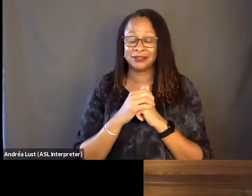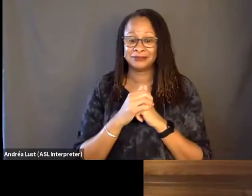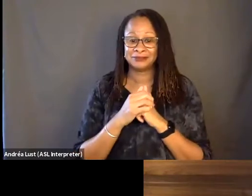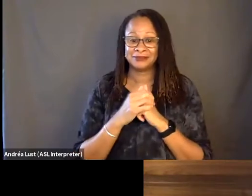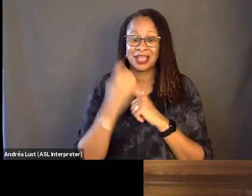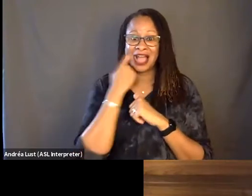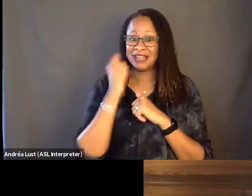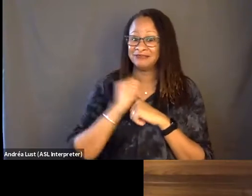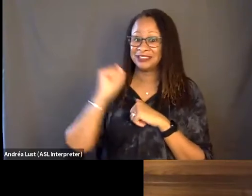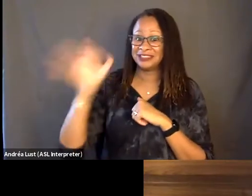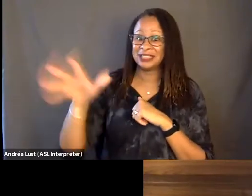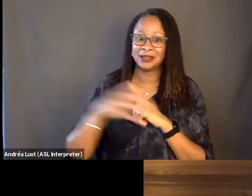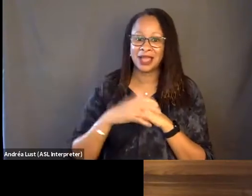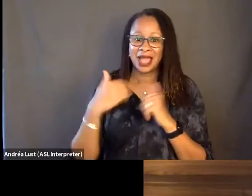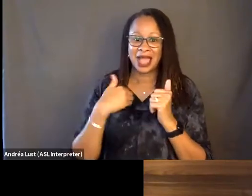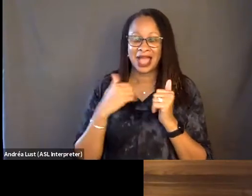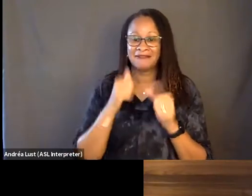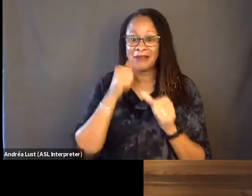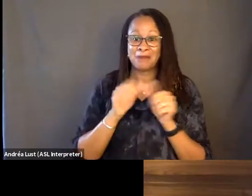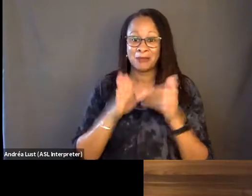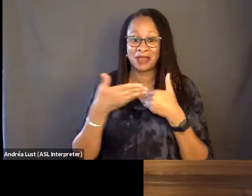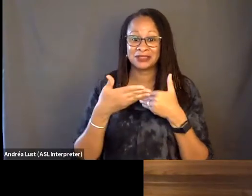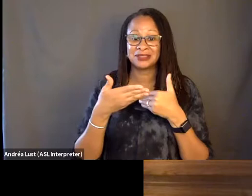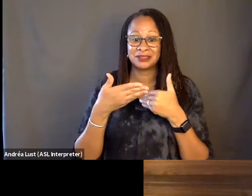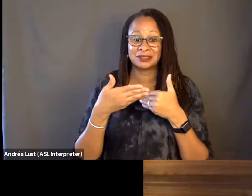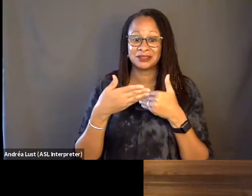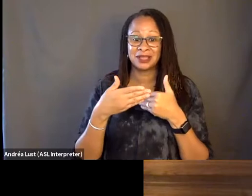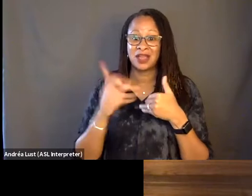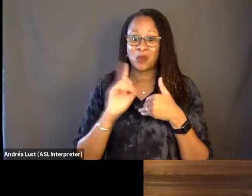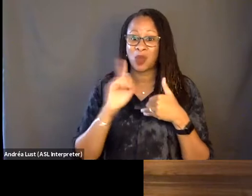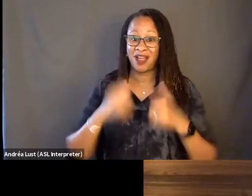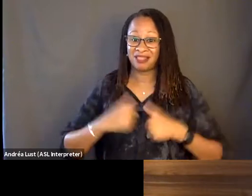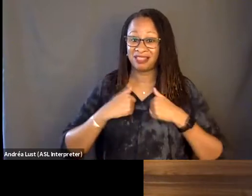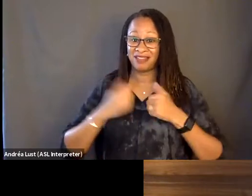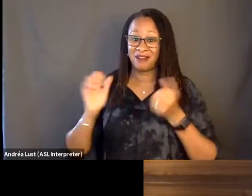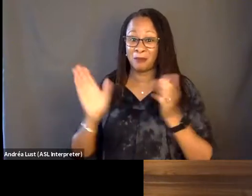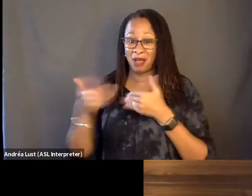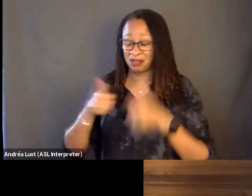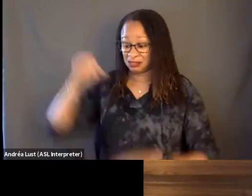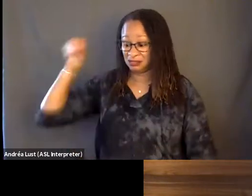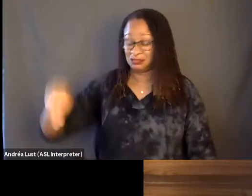And I have a mailbox down the street from where I live. And about a month and a half ago,